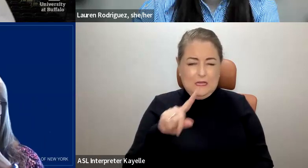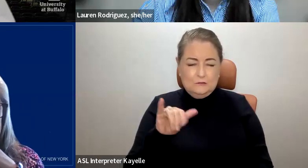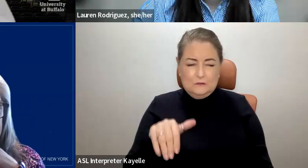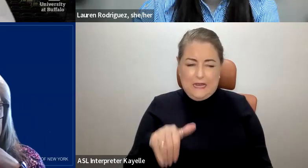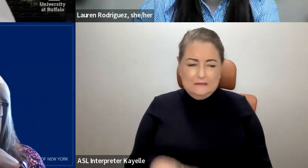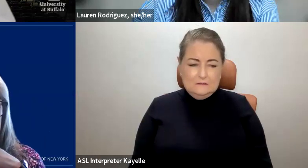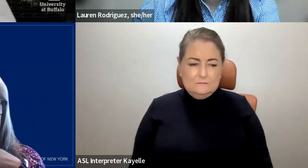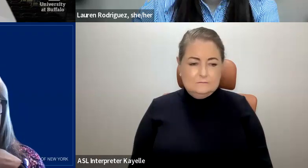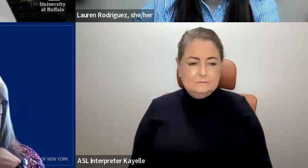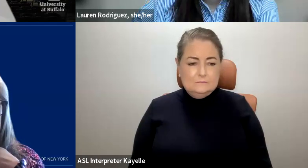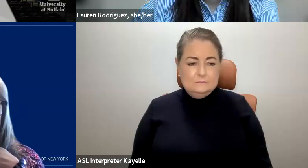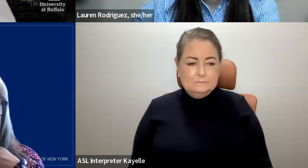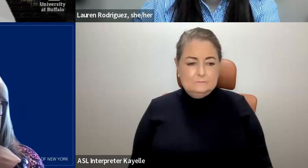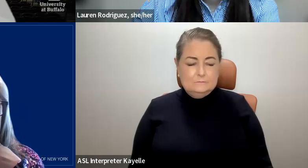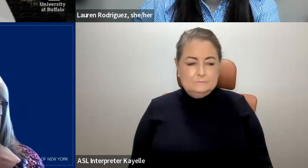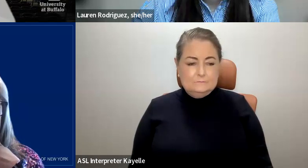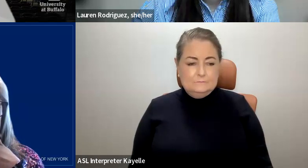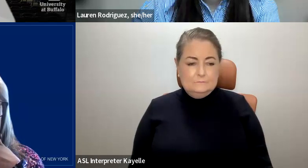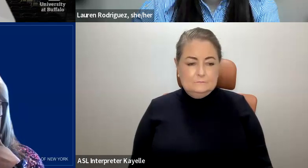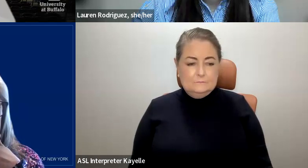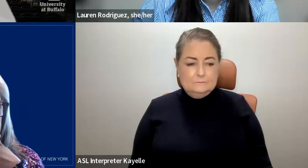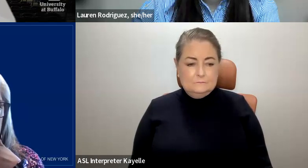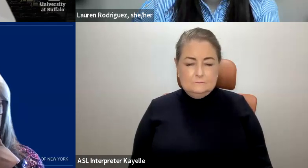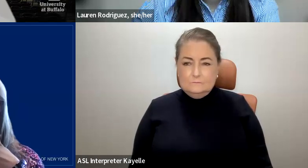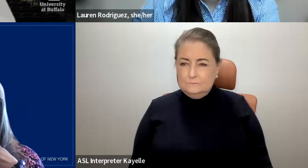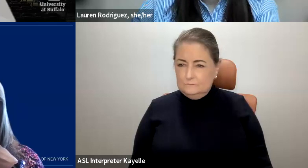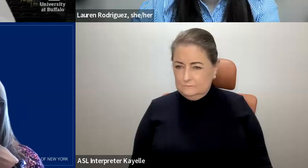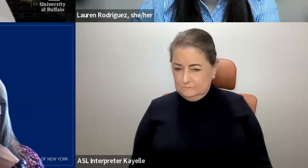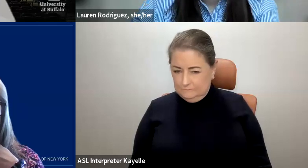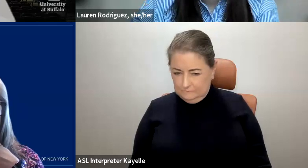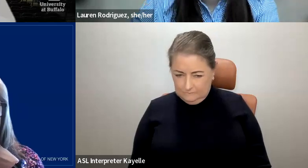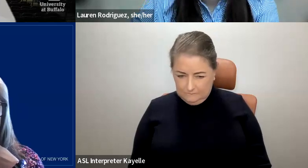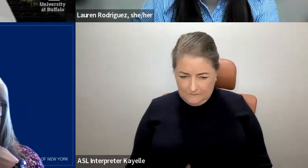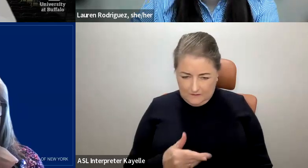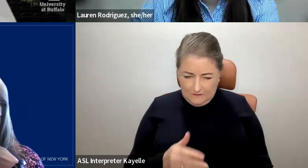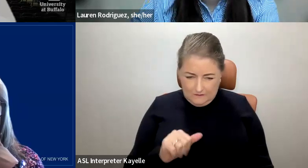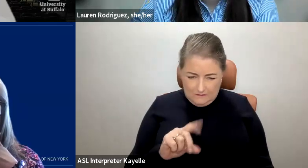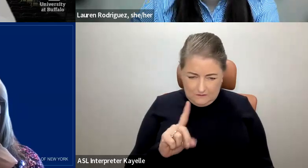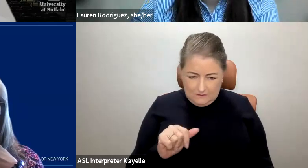Okay. And then, is SUNY and CUNY hiring ADA coordinators with the